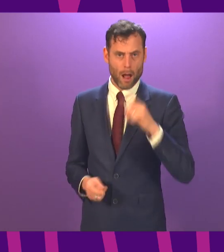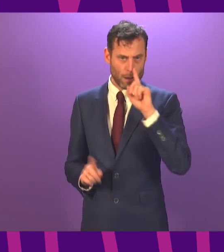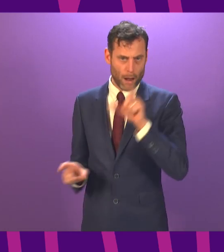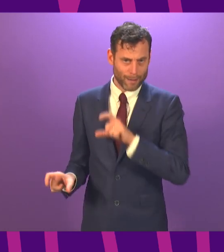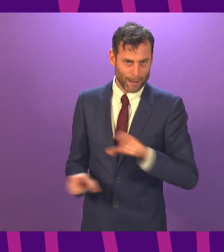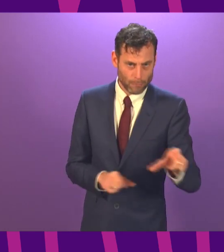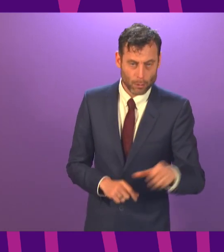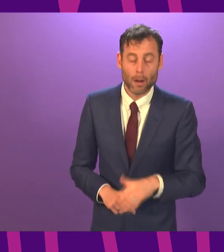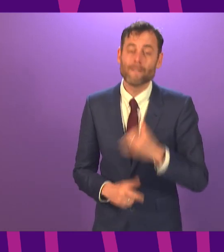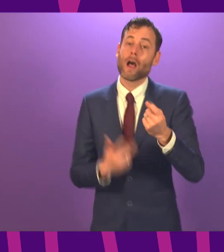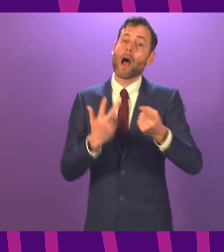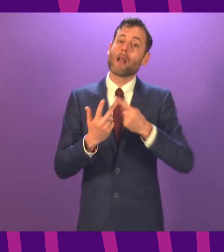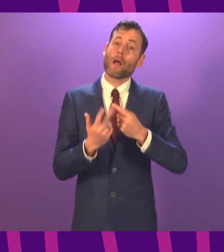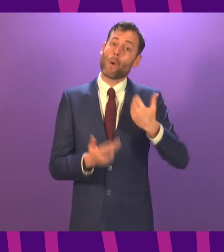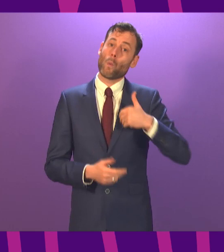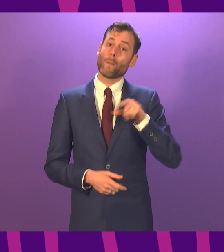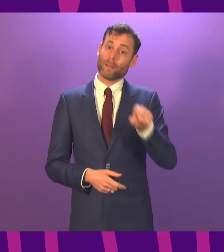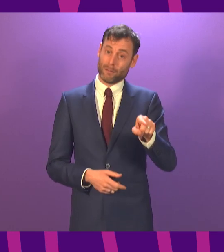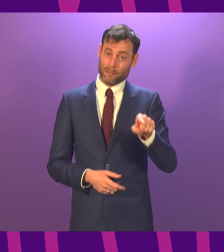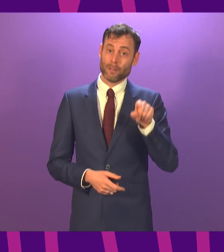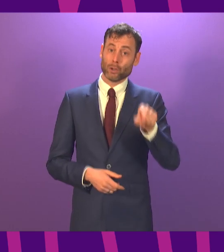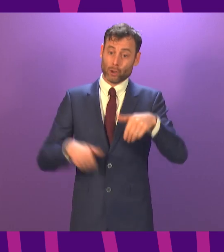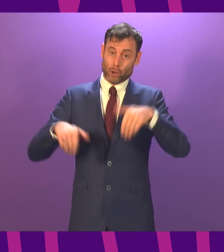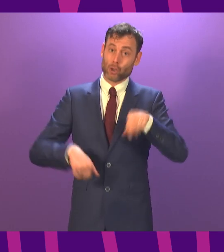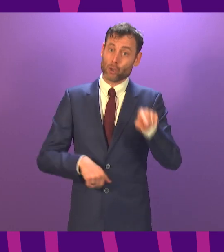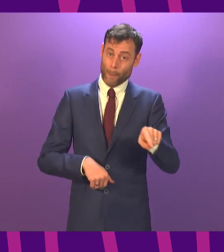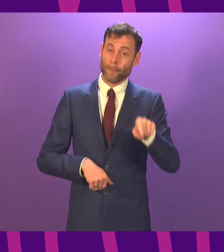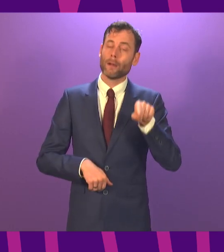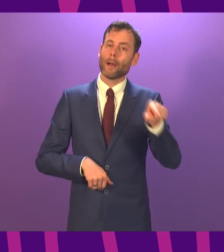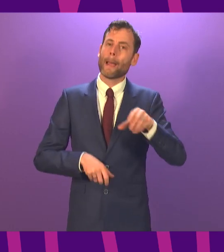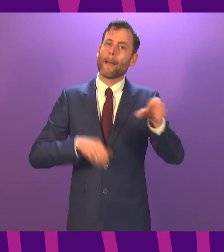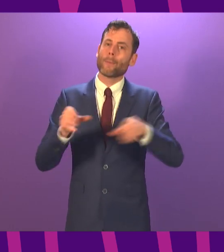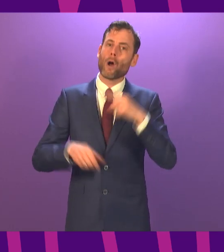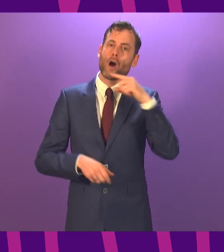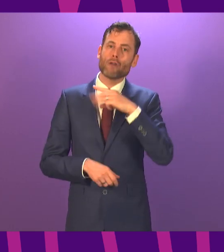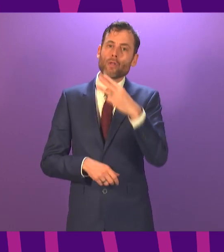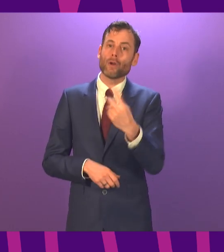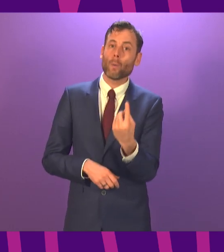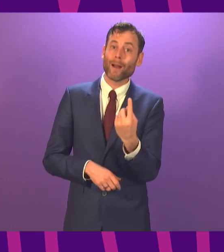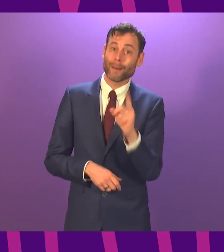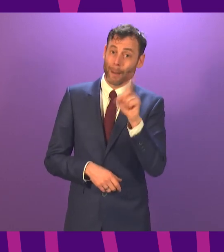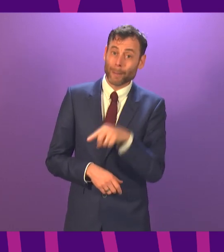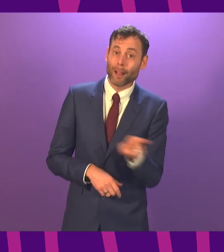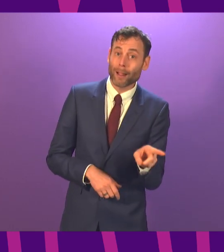who is desperate to protect the 131 jobs that her shops sustain, but who is also terrified that she will not make it.